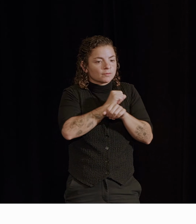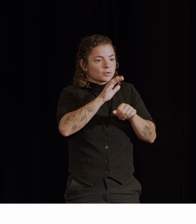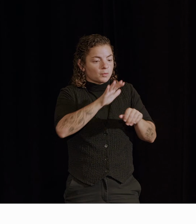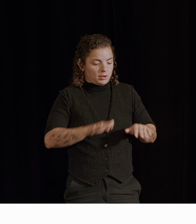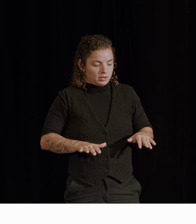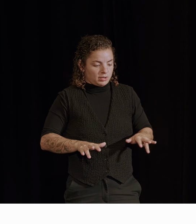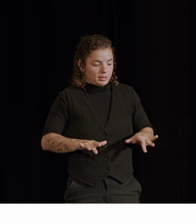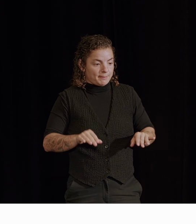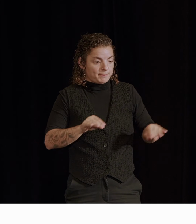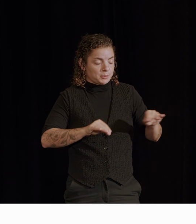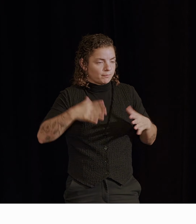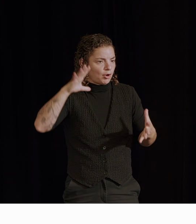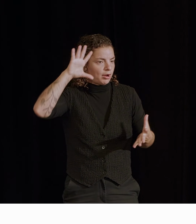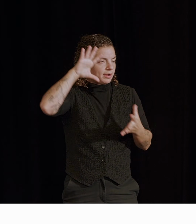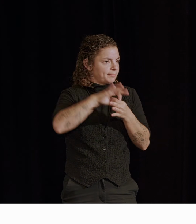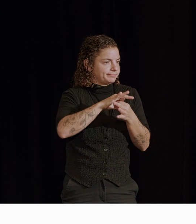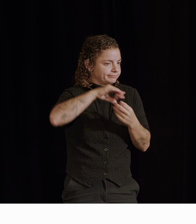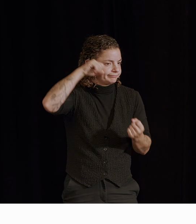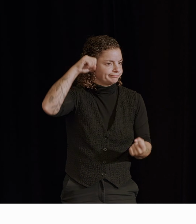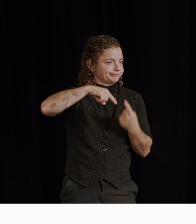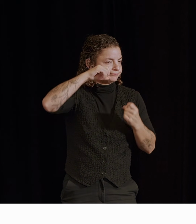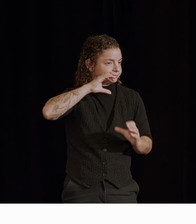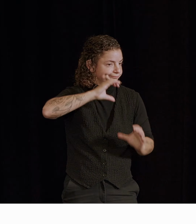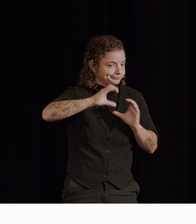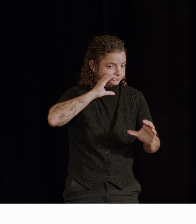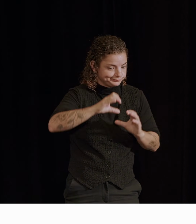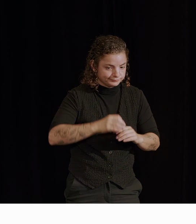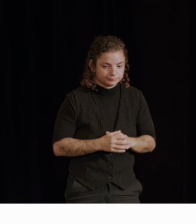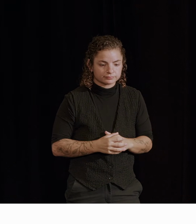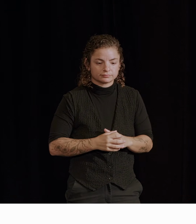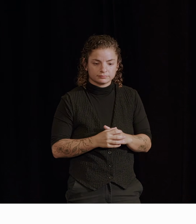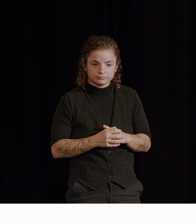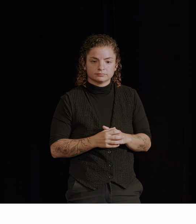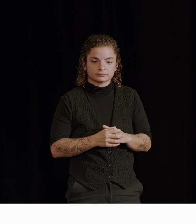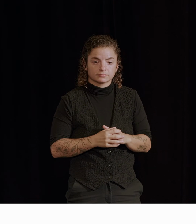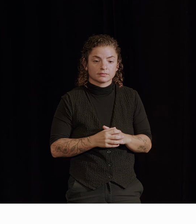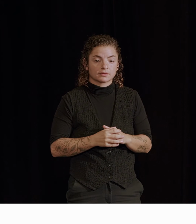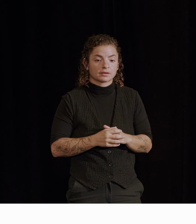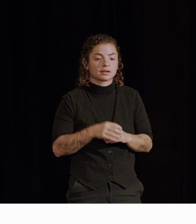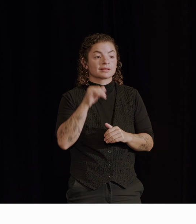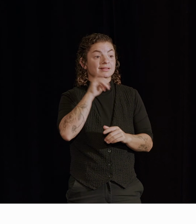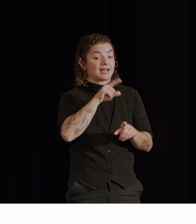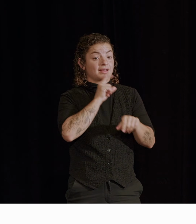The neural band detects those signals and translates them into digital inputs.